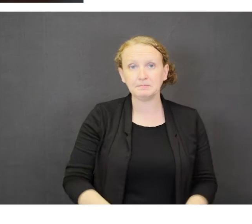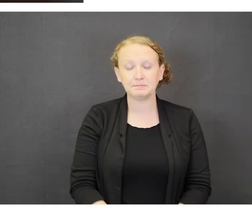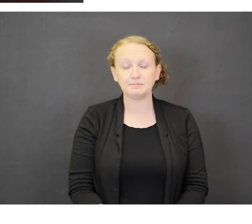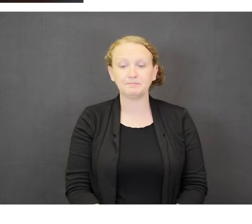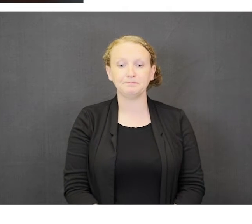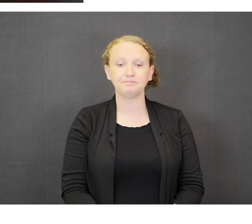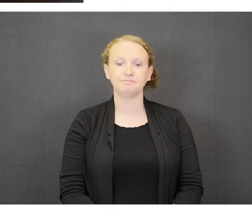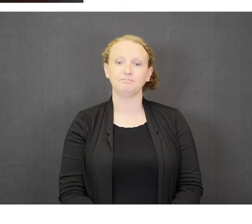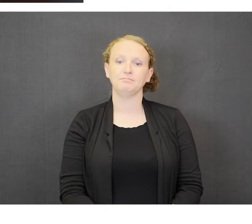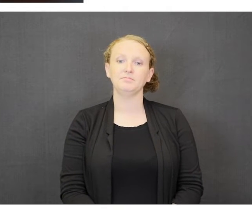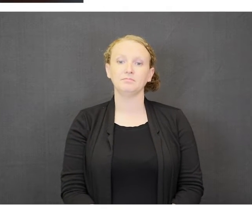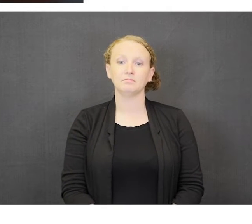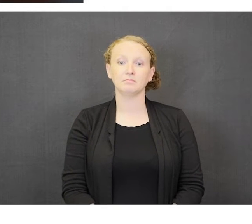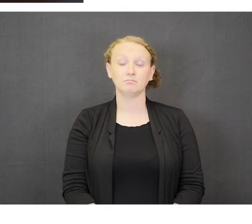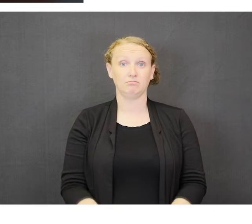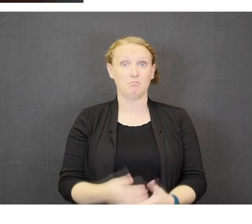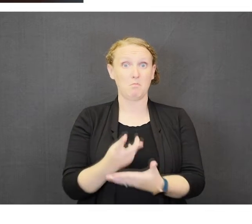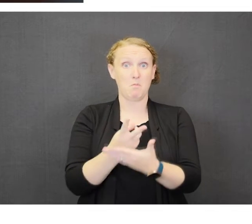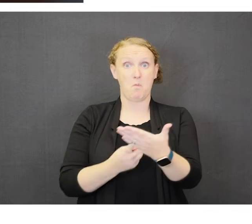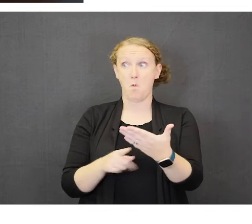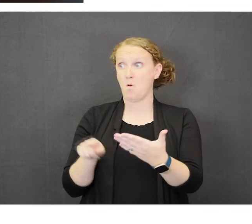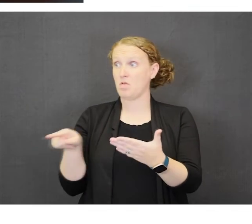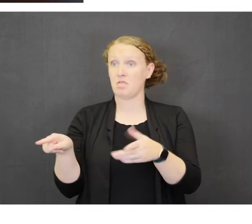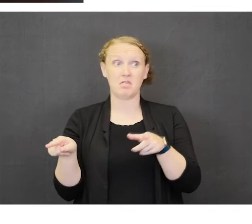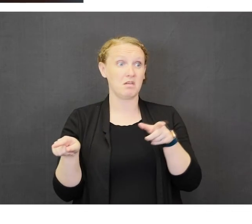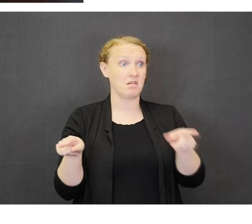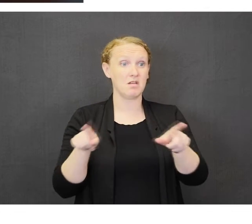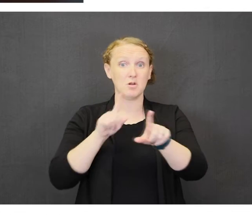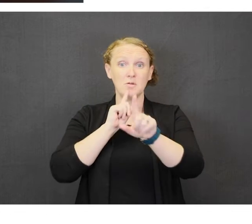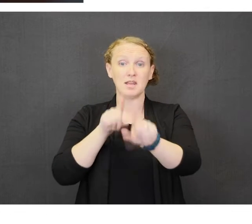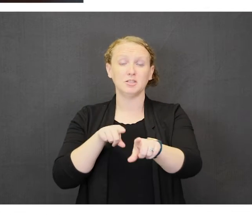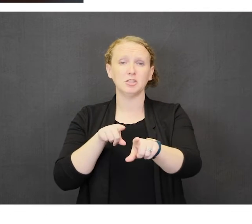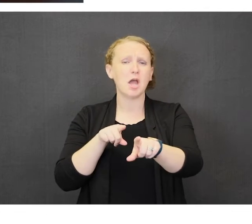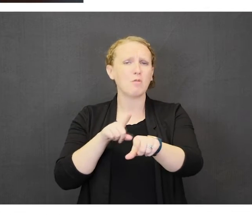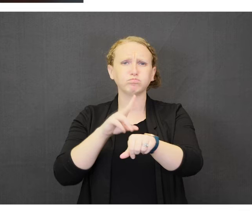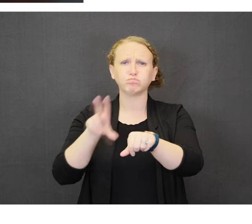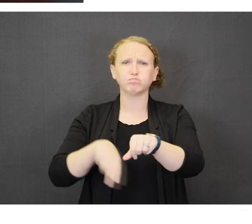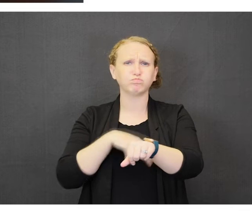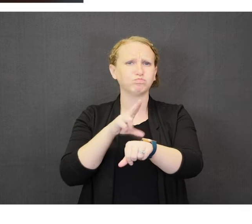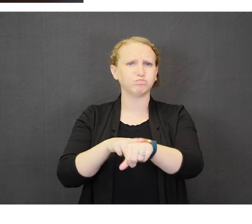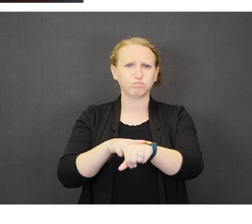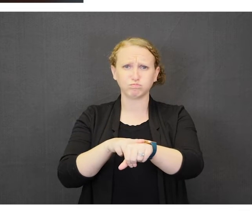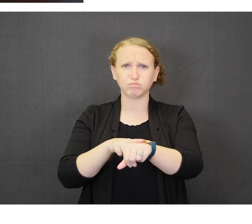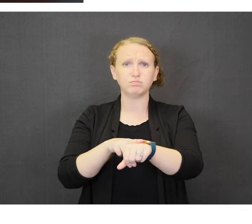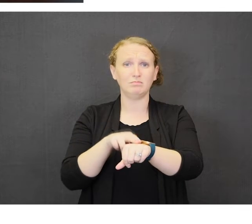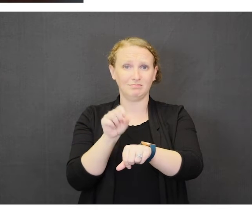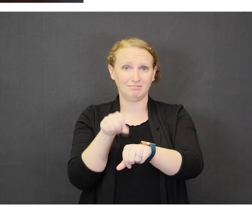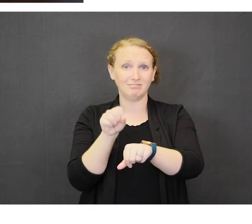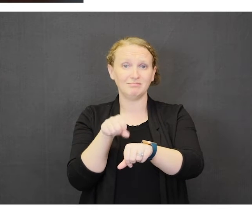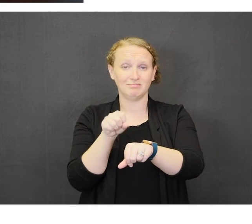Both of these reactions are normal reactions to a perception